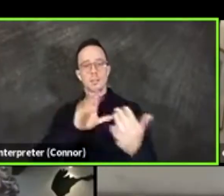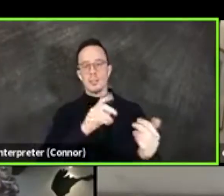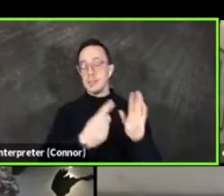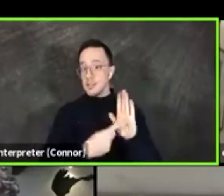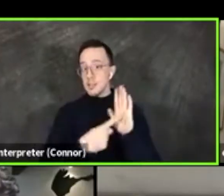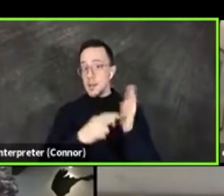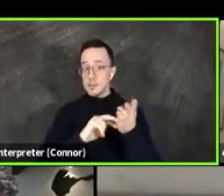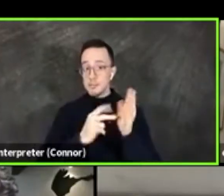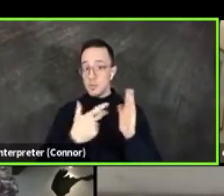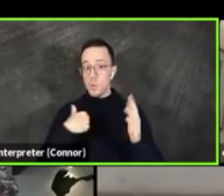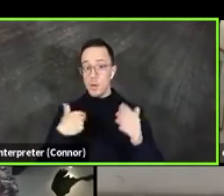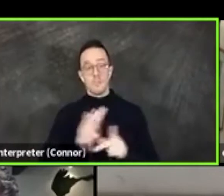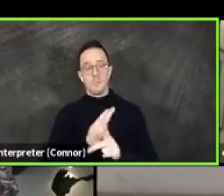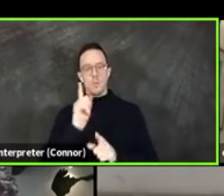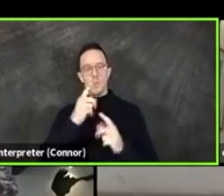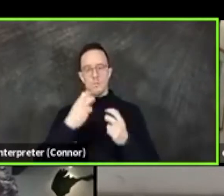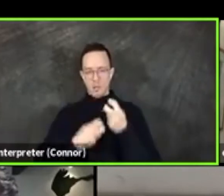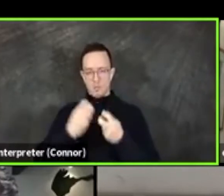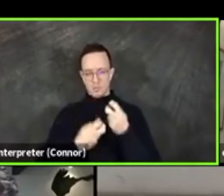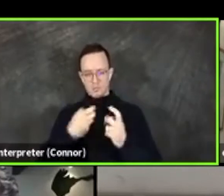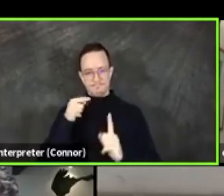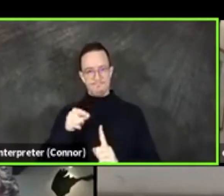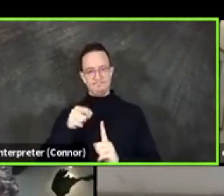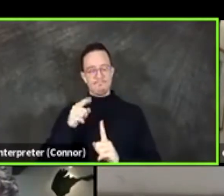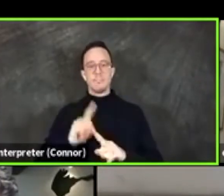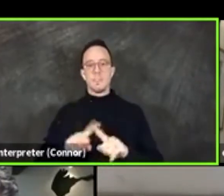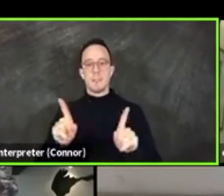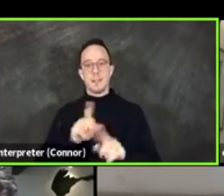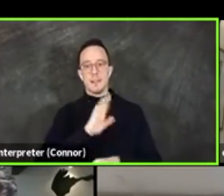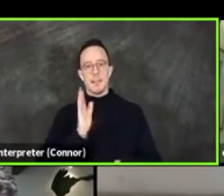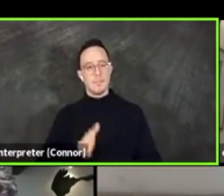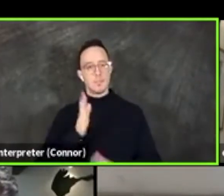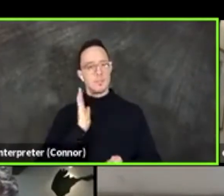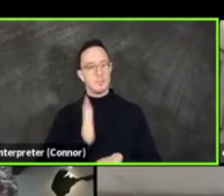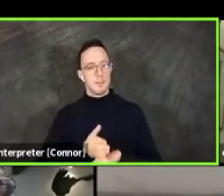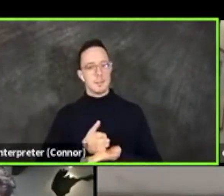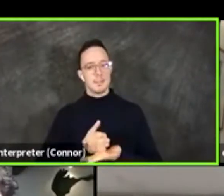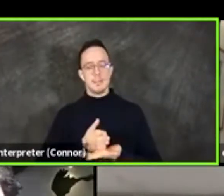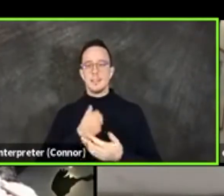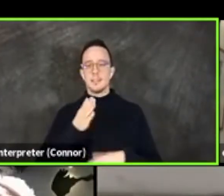BUT NEVER ENDING IN TERMS OF -- CALLING OUT, OF APPROPRIATION, FOR